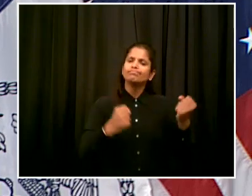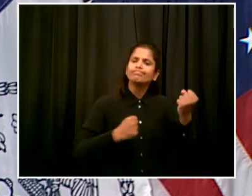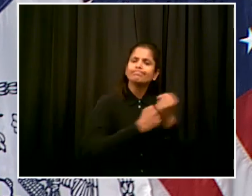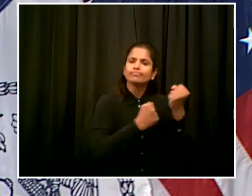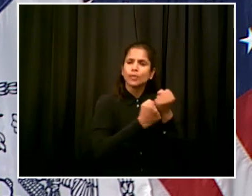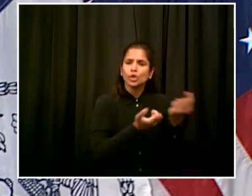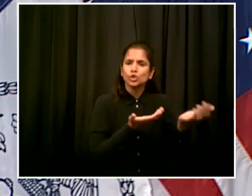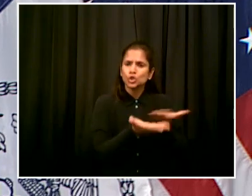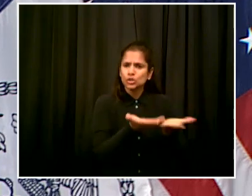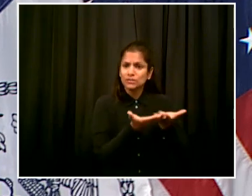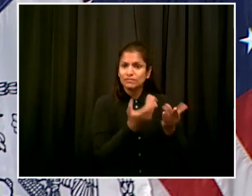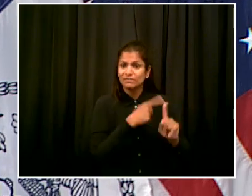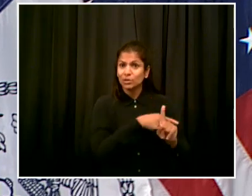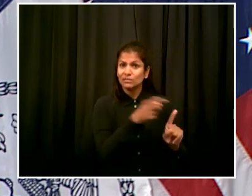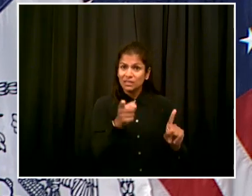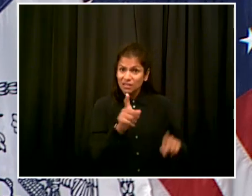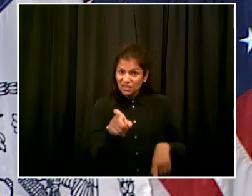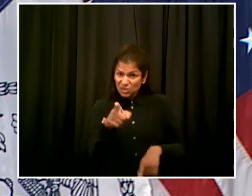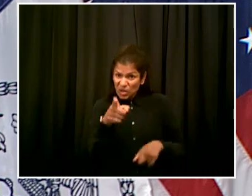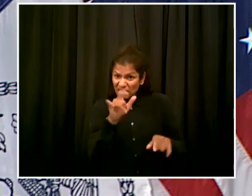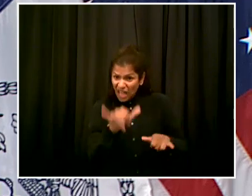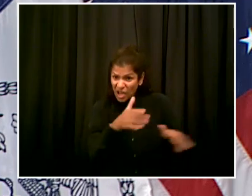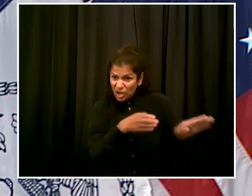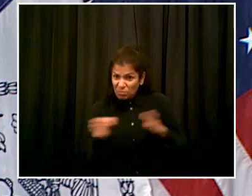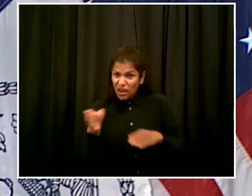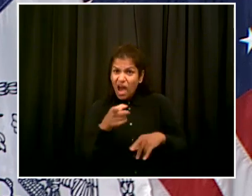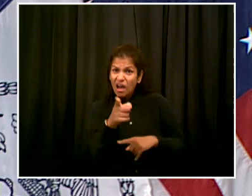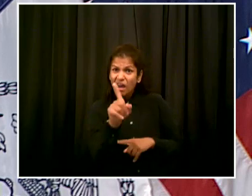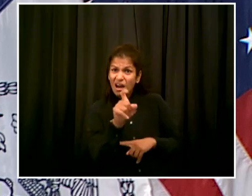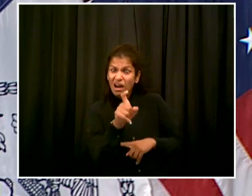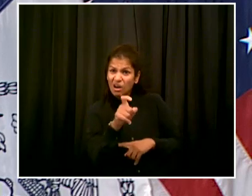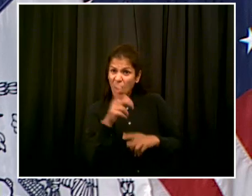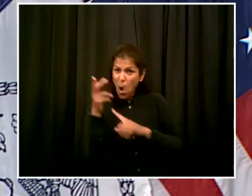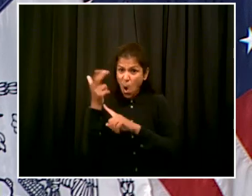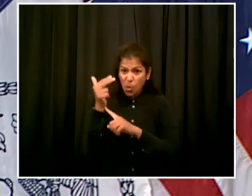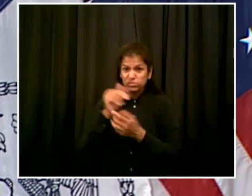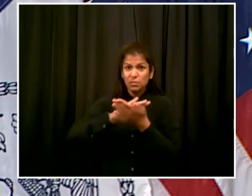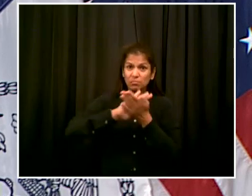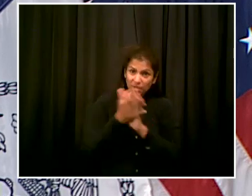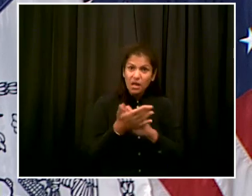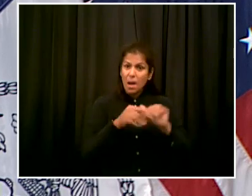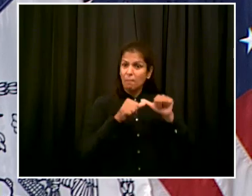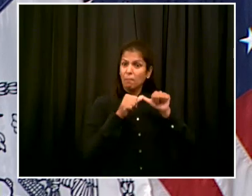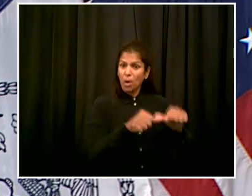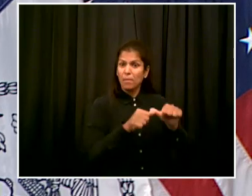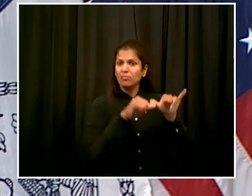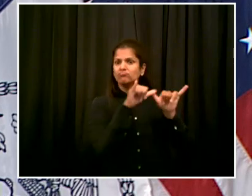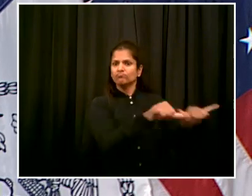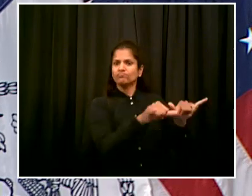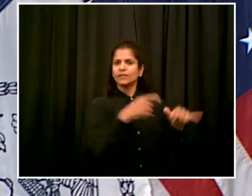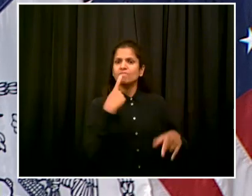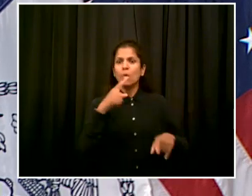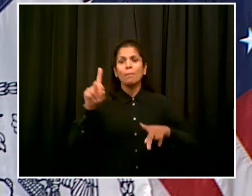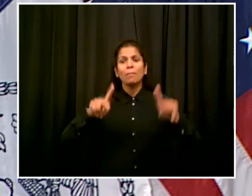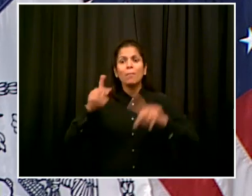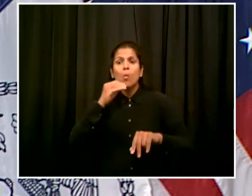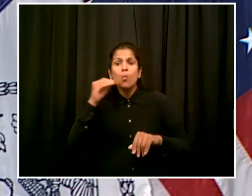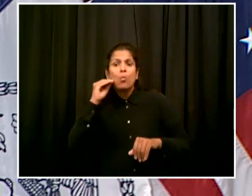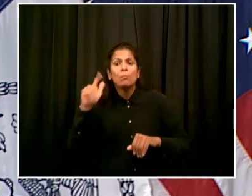PERMANENT SUPPORTIVE HOSUING UNITS. WILL THE CITY DO